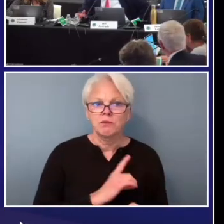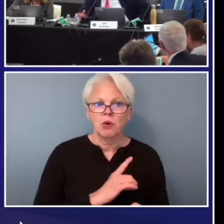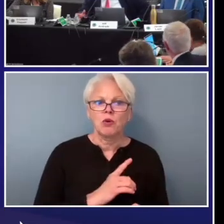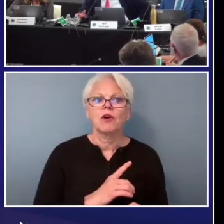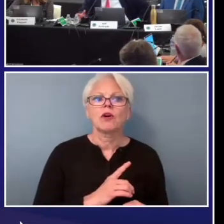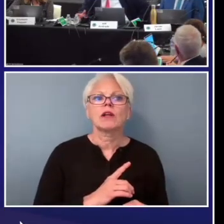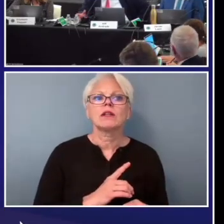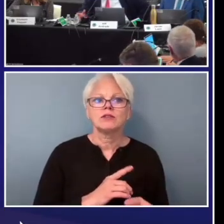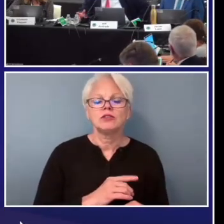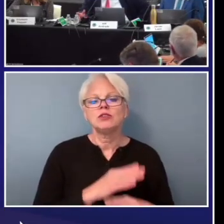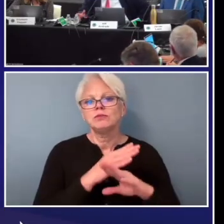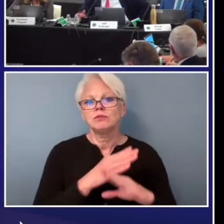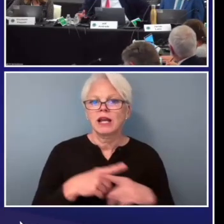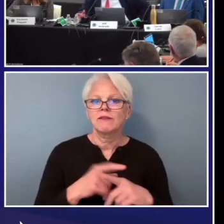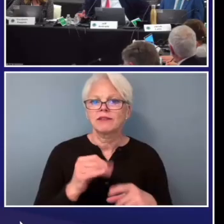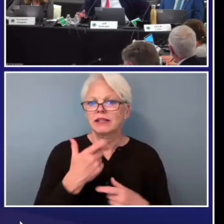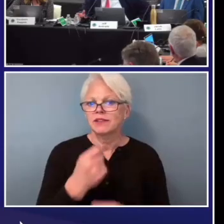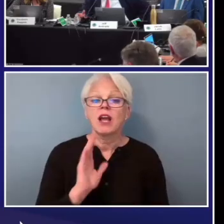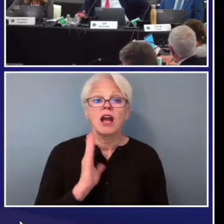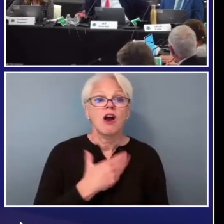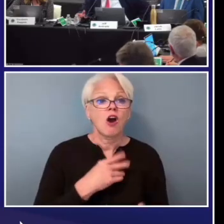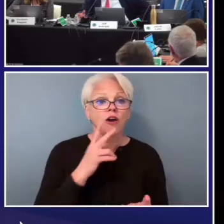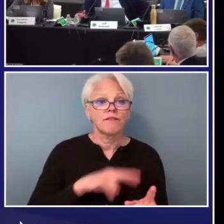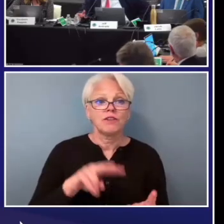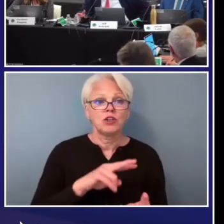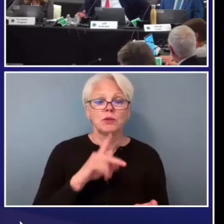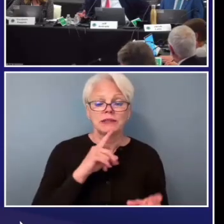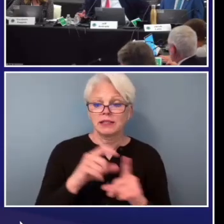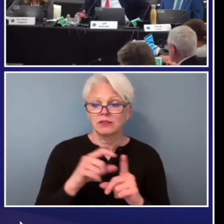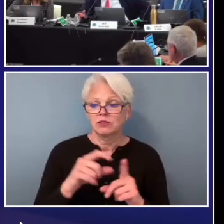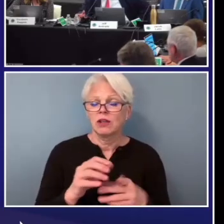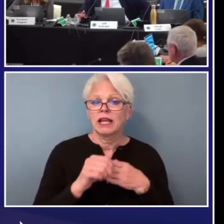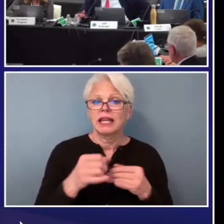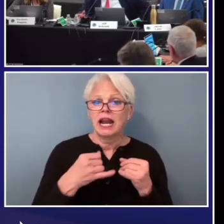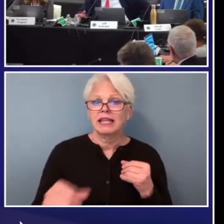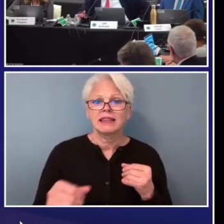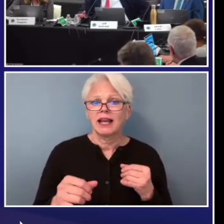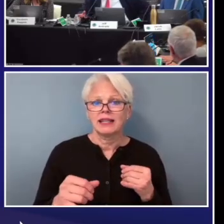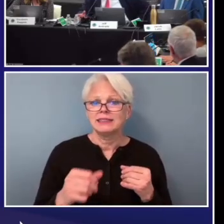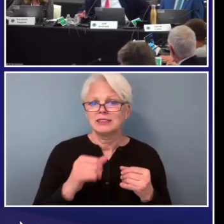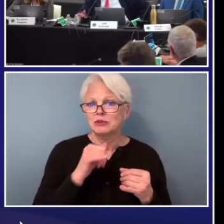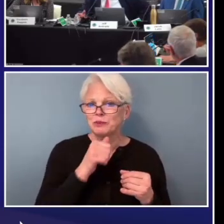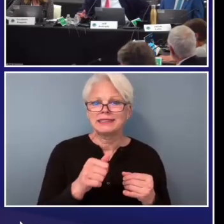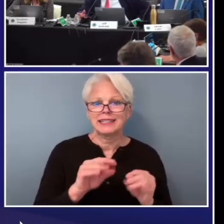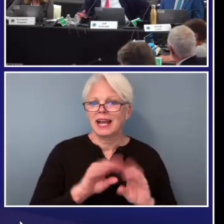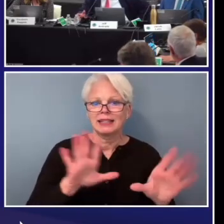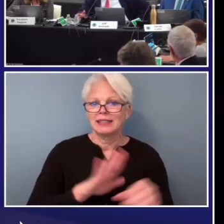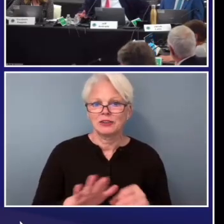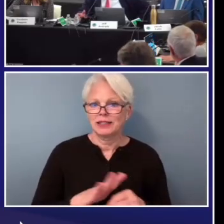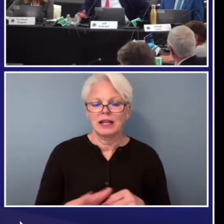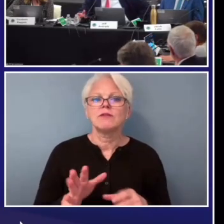Our view is the term guidelines was a little bit too loose. Um, and so we're substituting it with